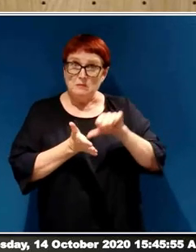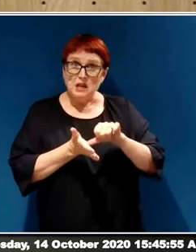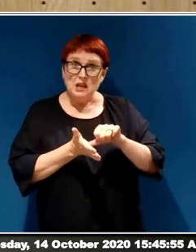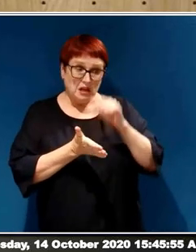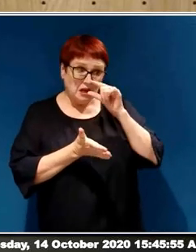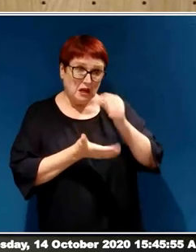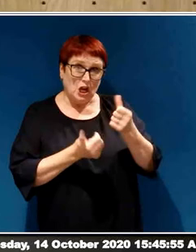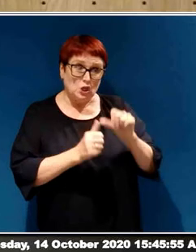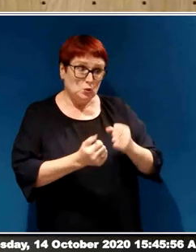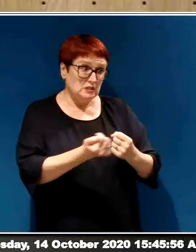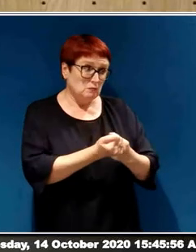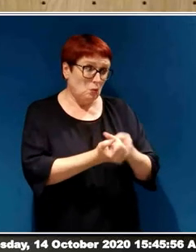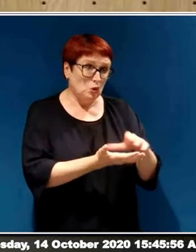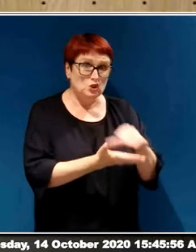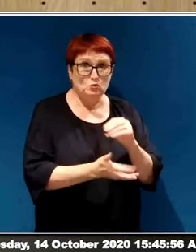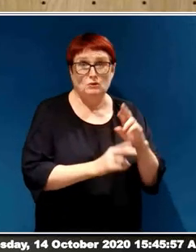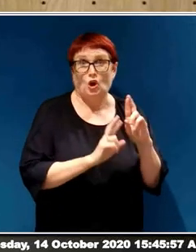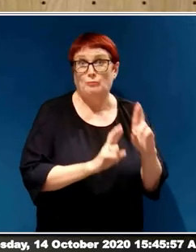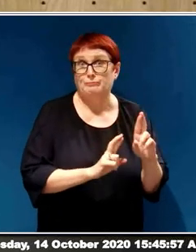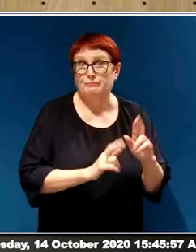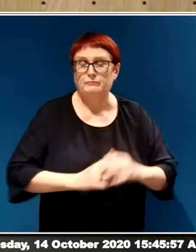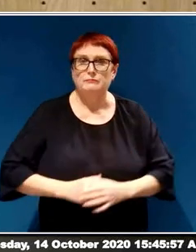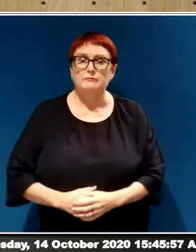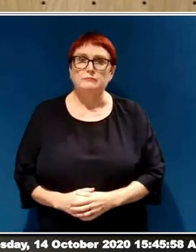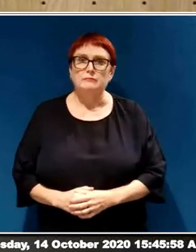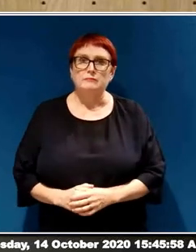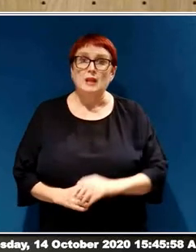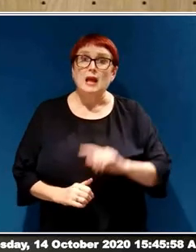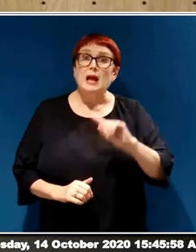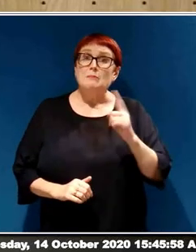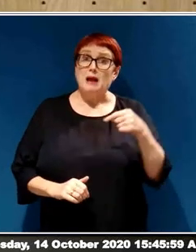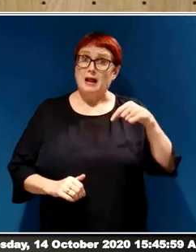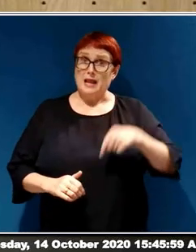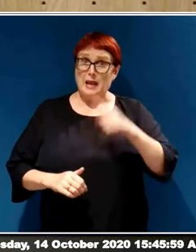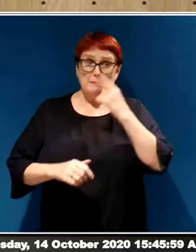What we've heard in testimony here, and what we've seen from research that we've